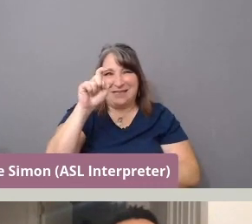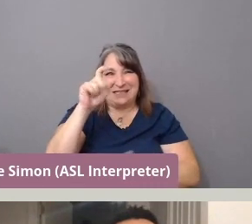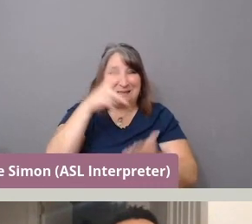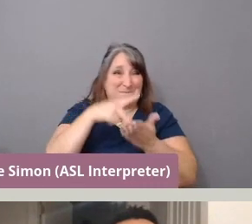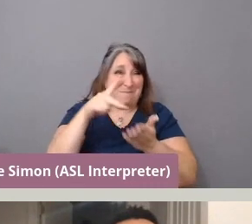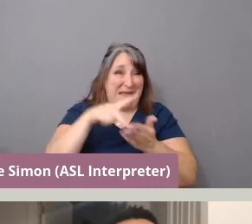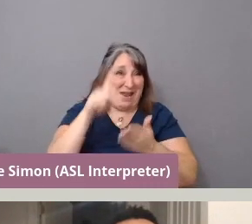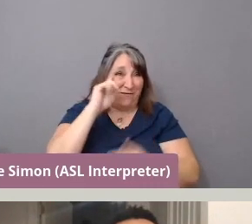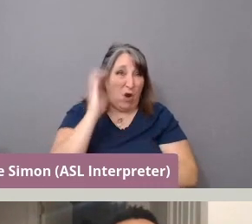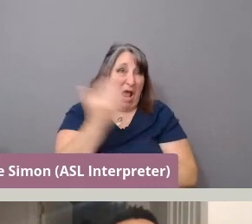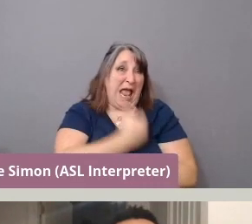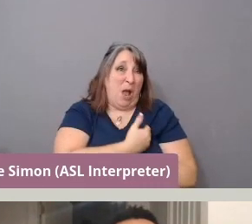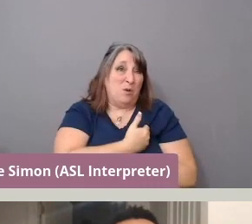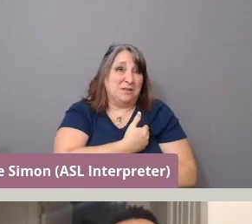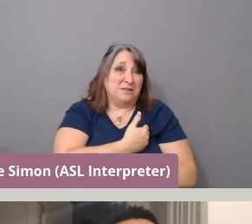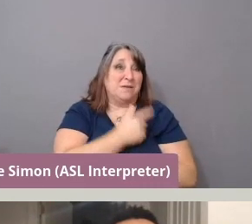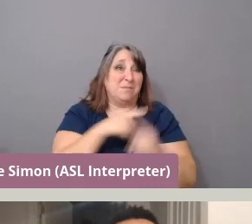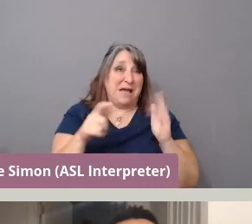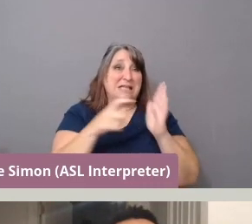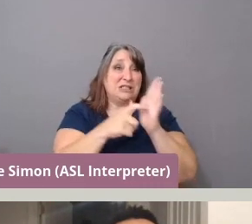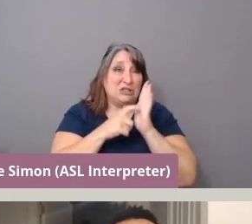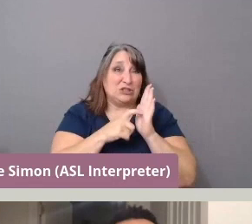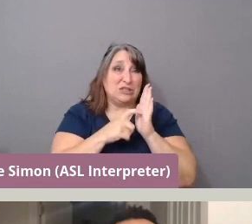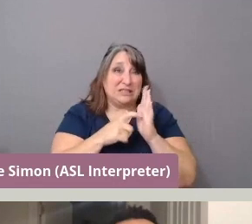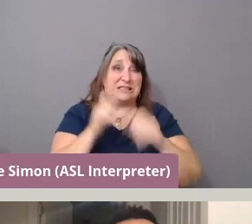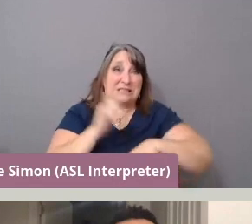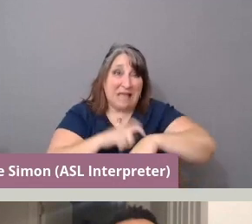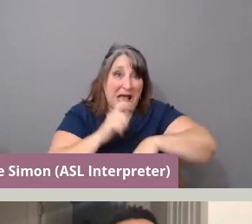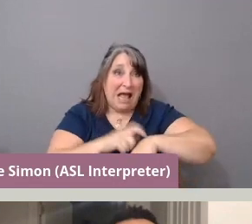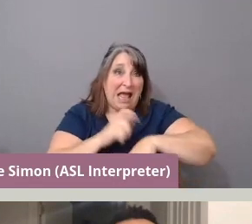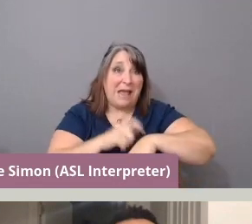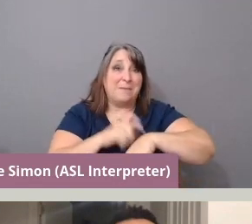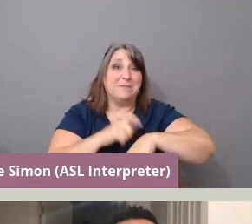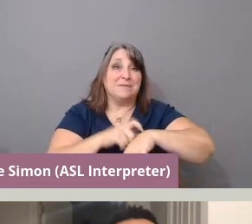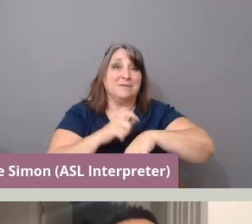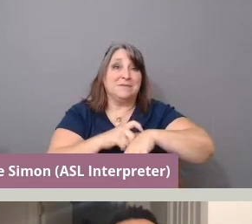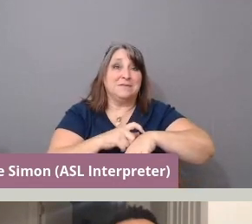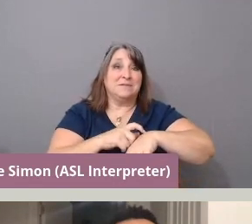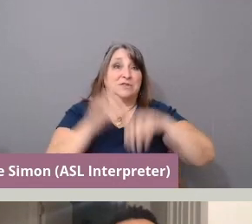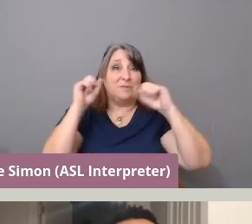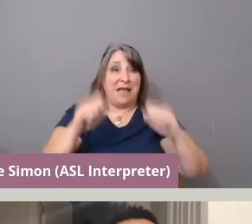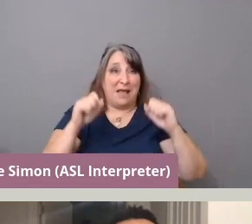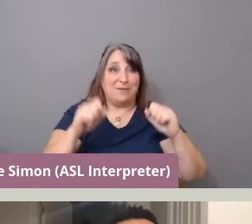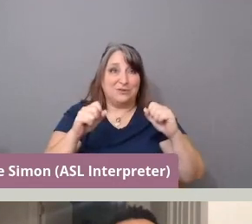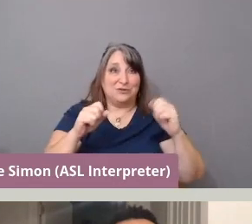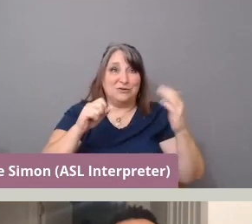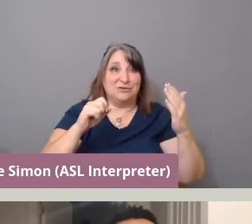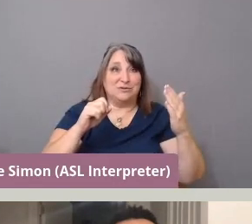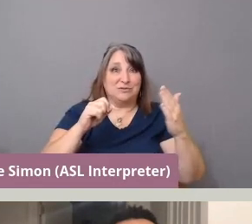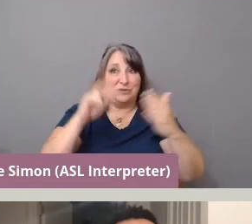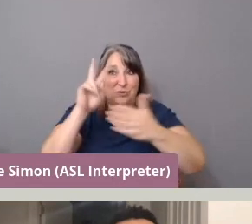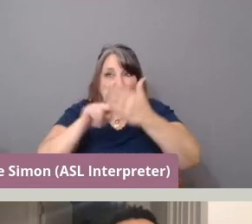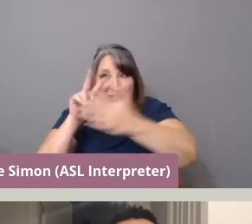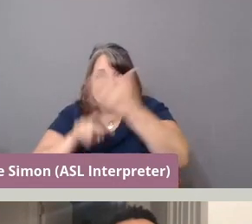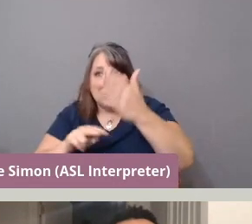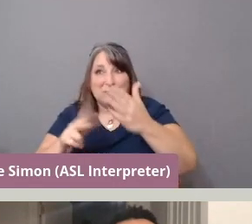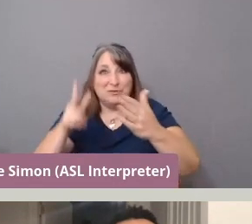But it did take time on our part to be able to review and vet